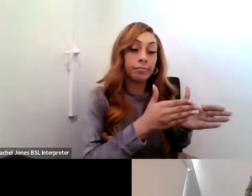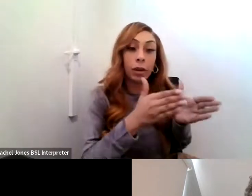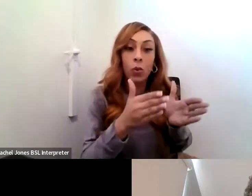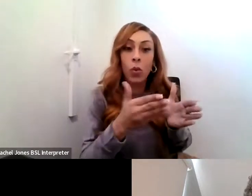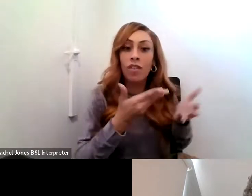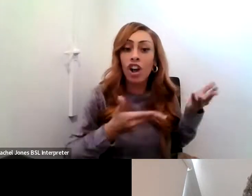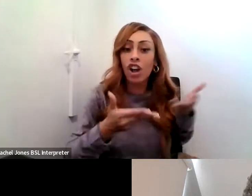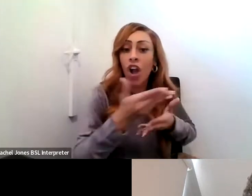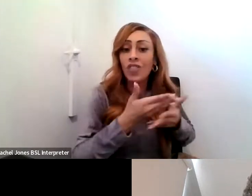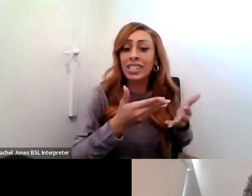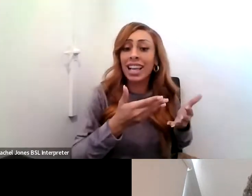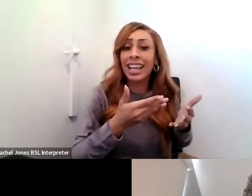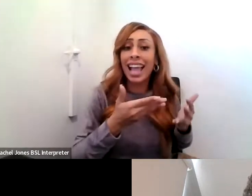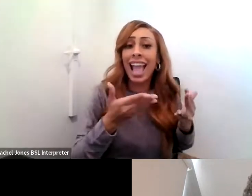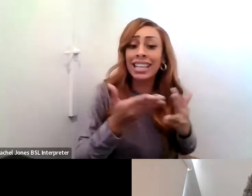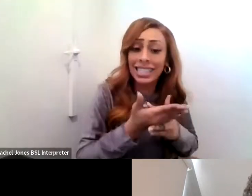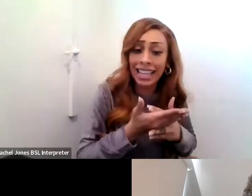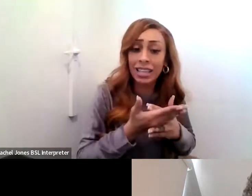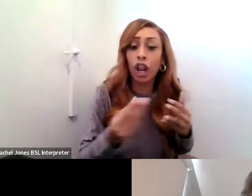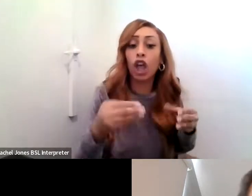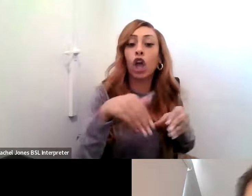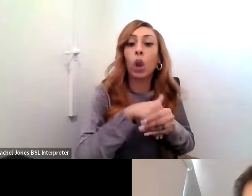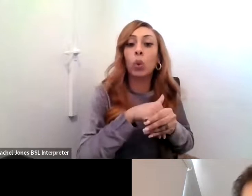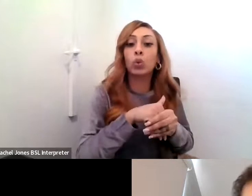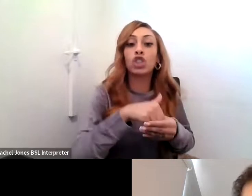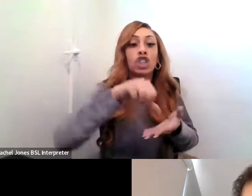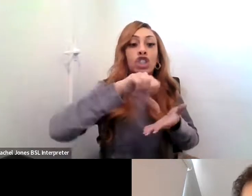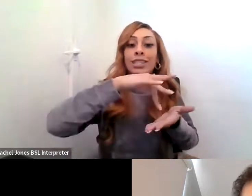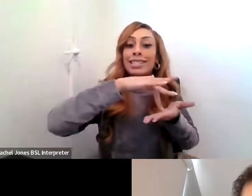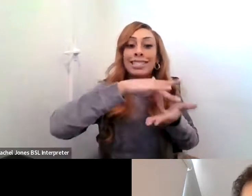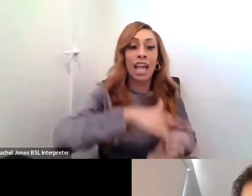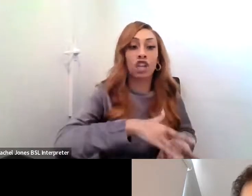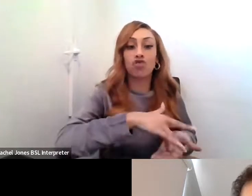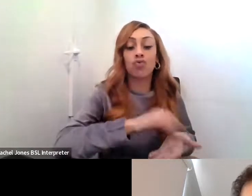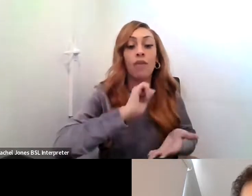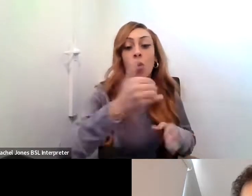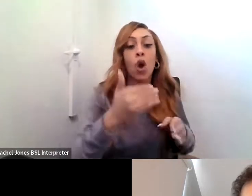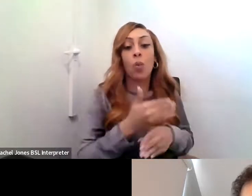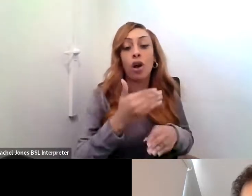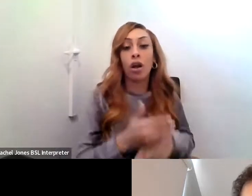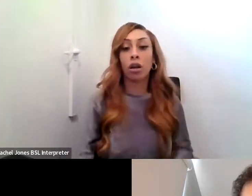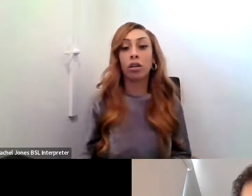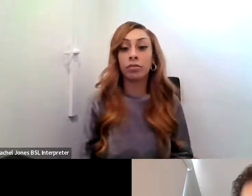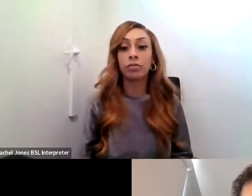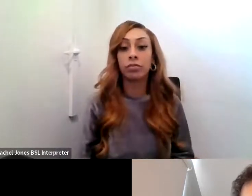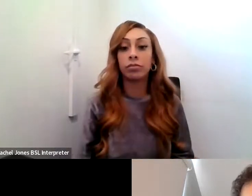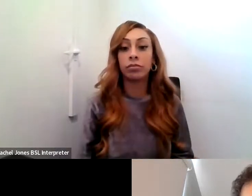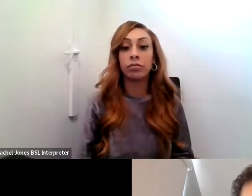and inclusion to be far more central to what you are doing. Because if understanding and meeting a diversity of need